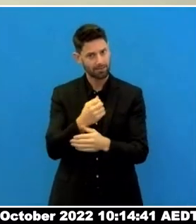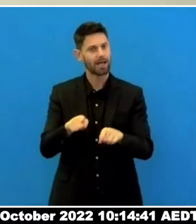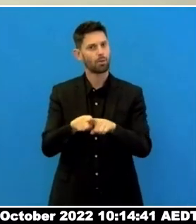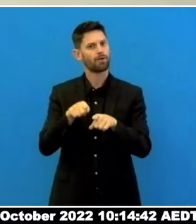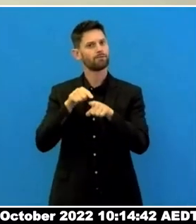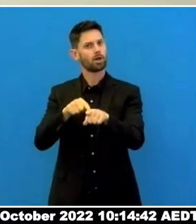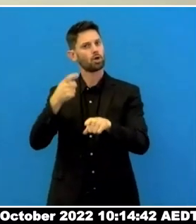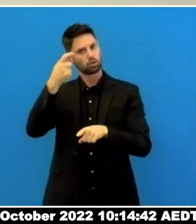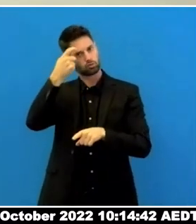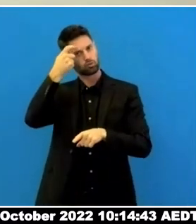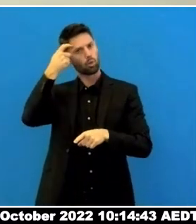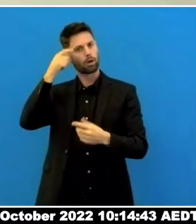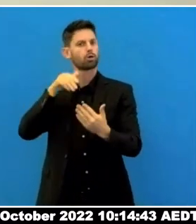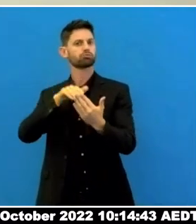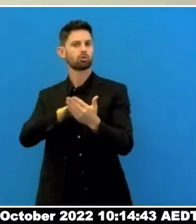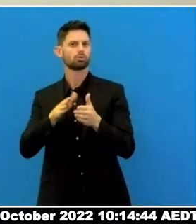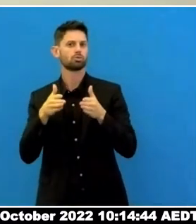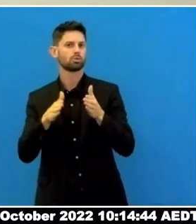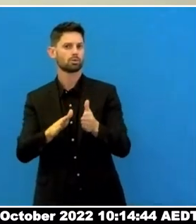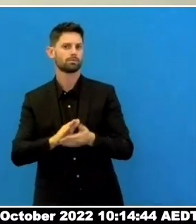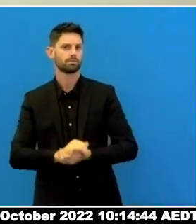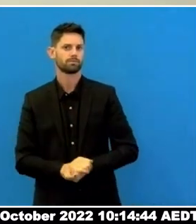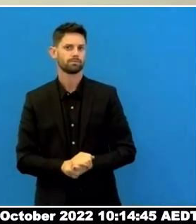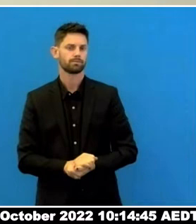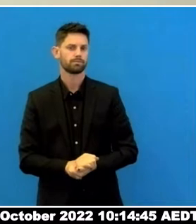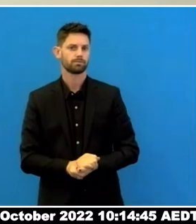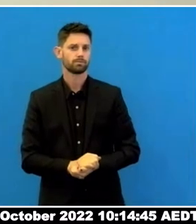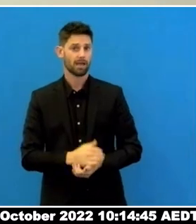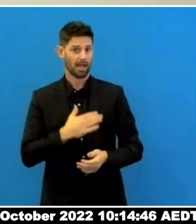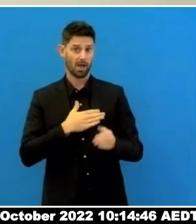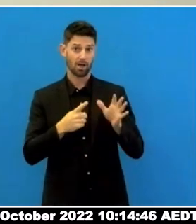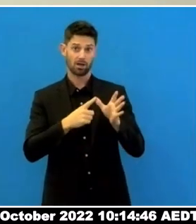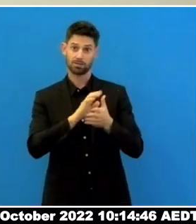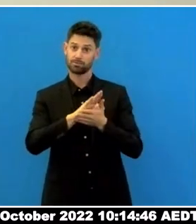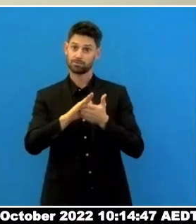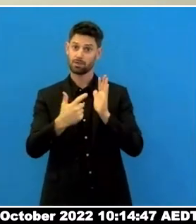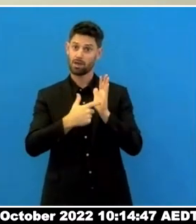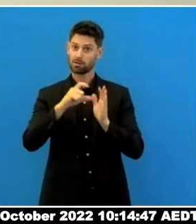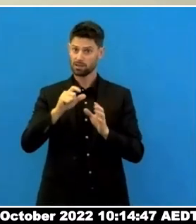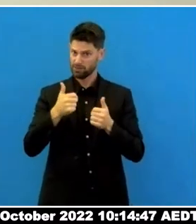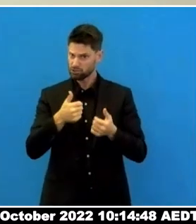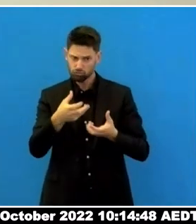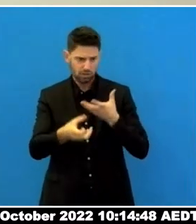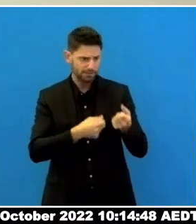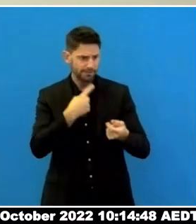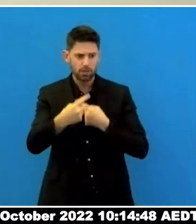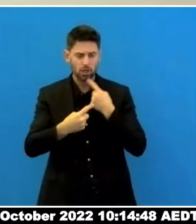Across the framework project the commission, the Human Rights Commission, heard about the need for effective legal protections